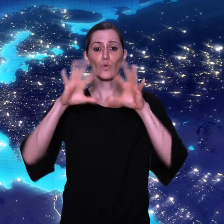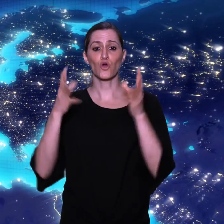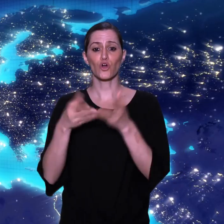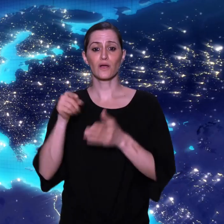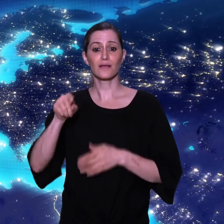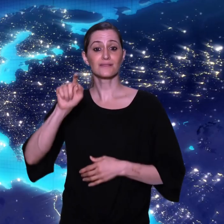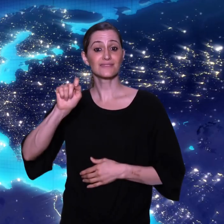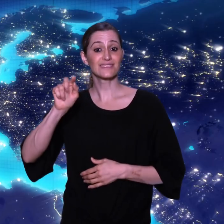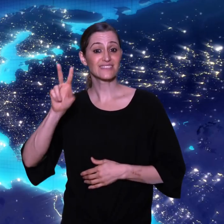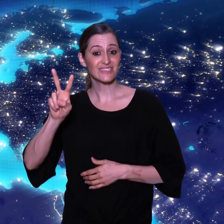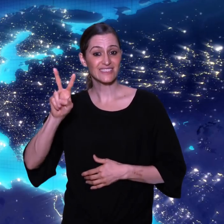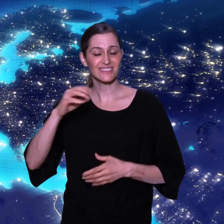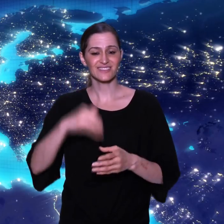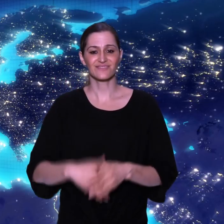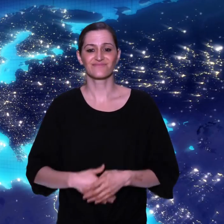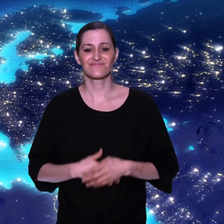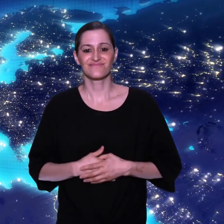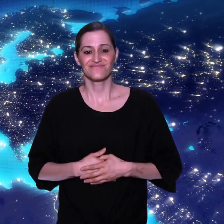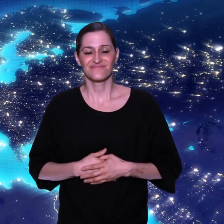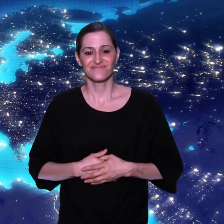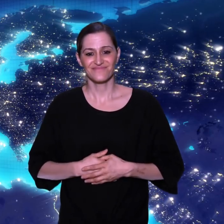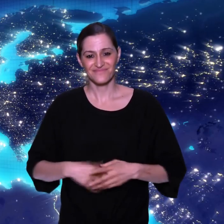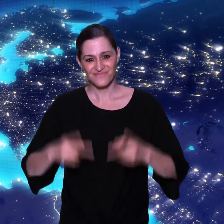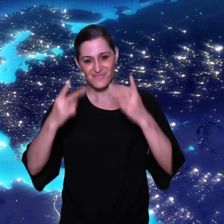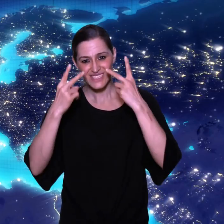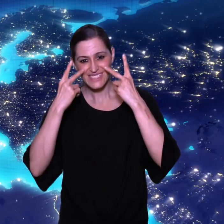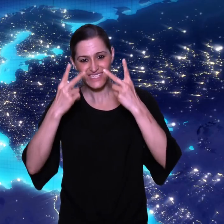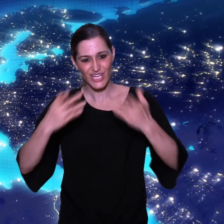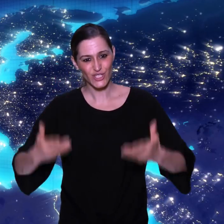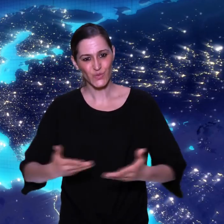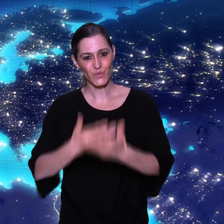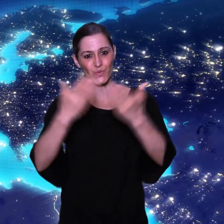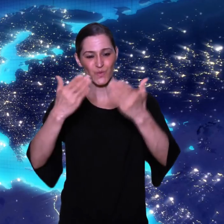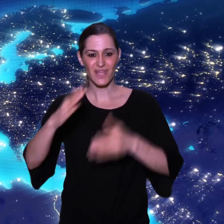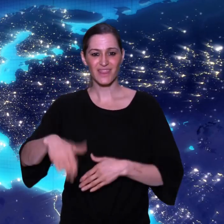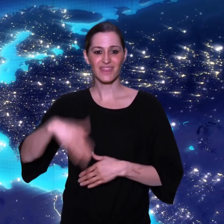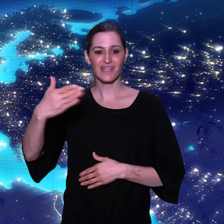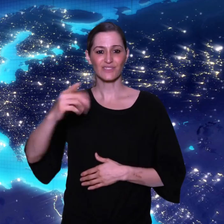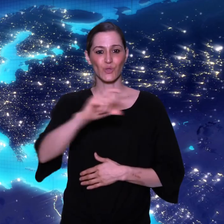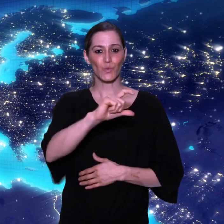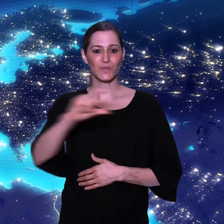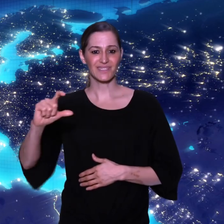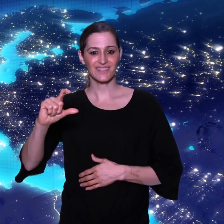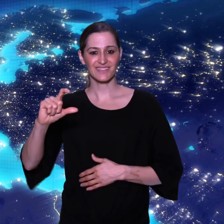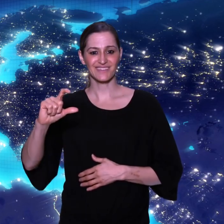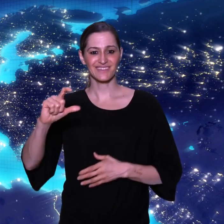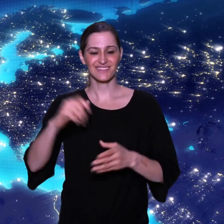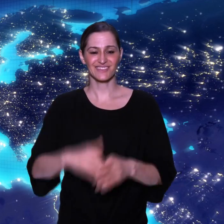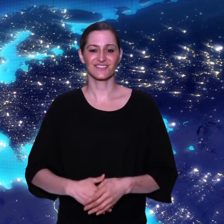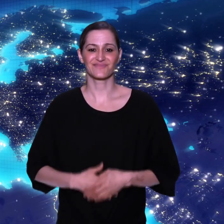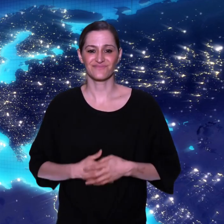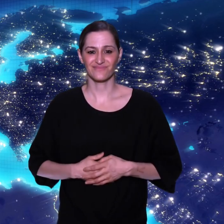news@h3world.tv. See you next week.